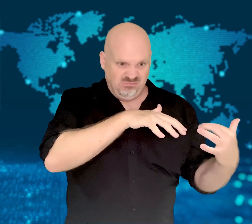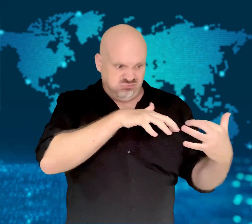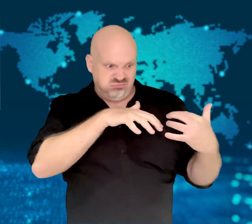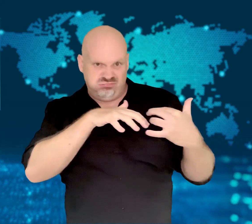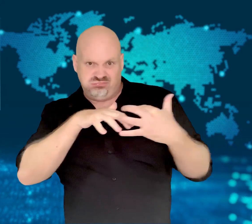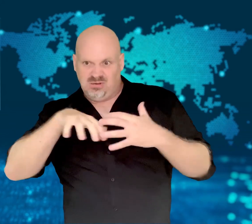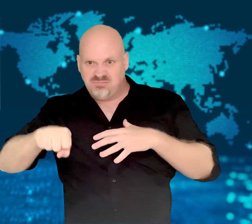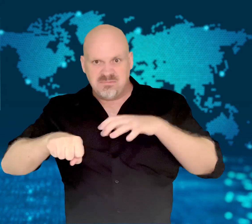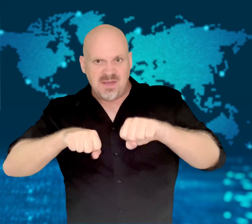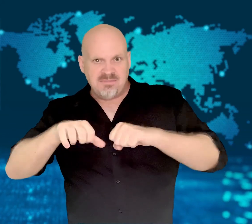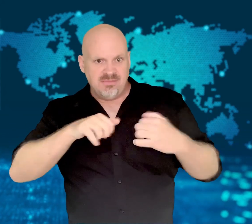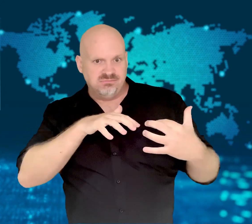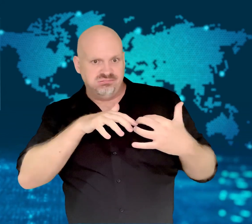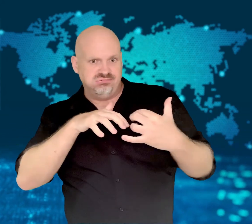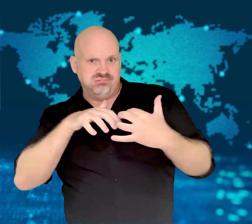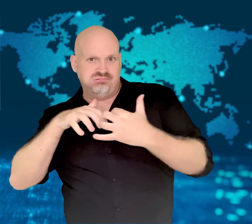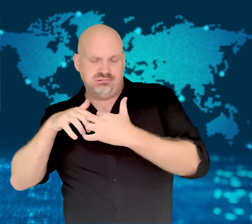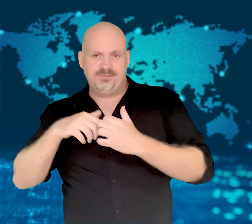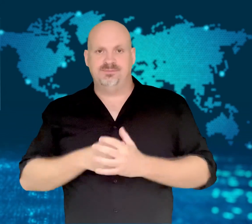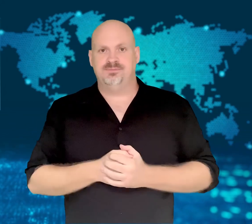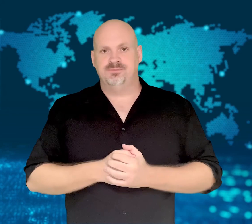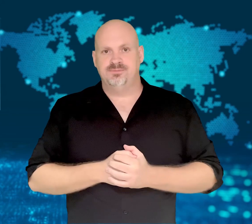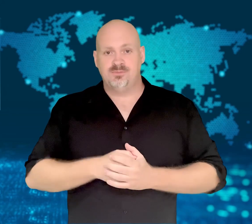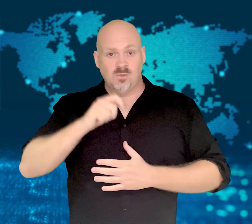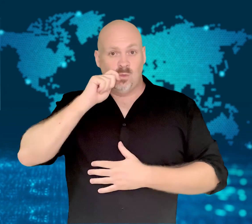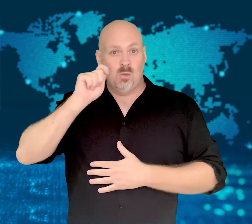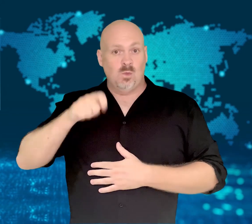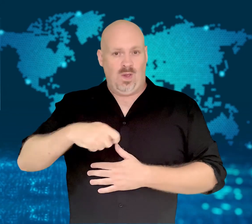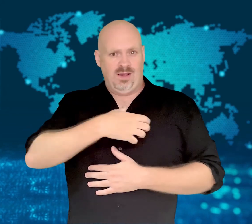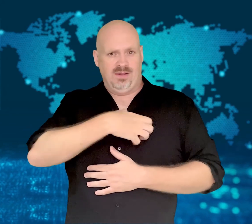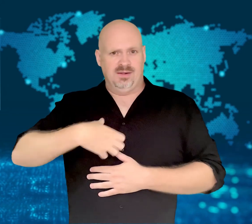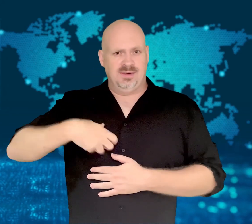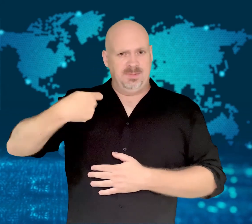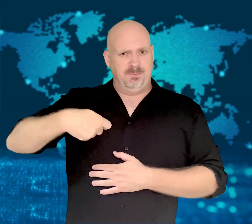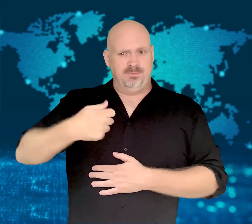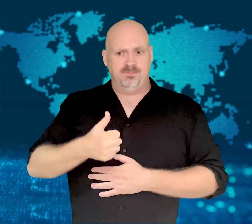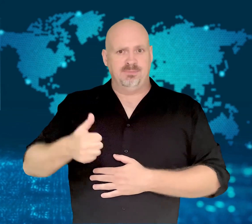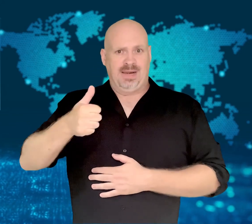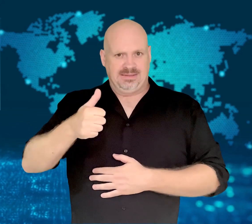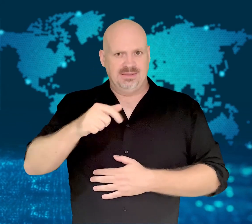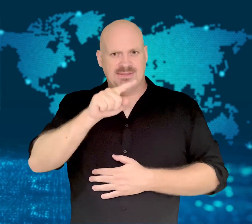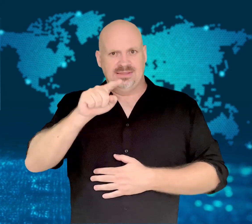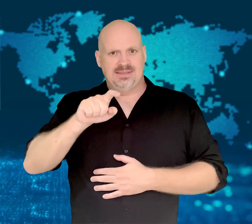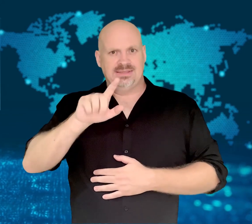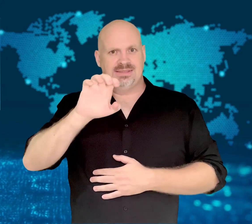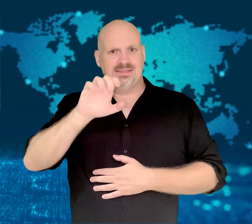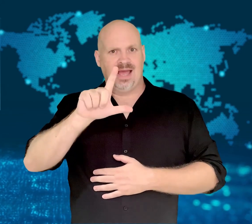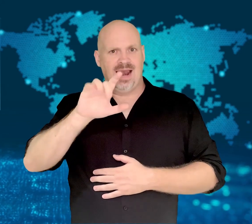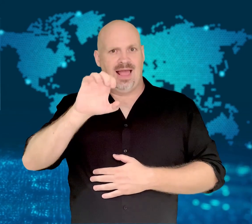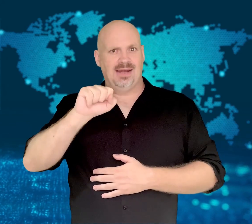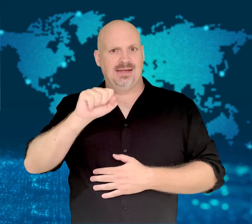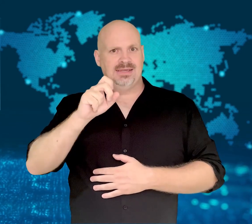Ukrainian armed forces have regained control of around 2,000 square kilometers of